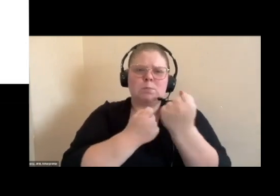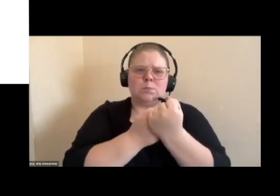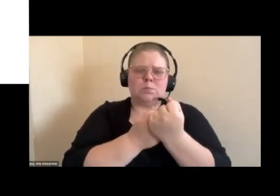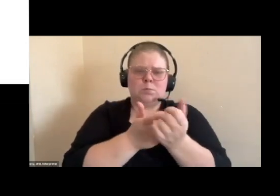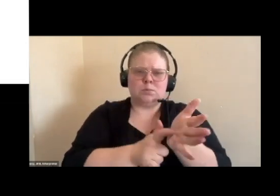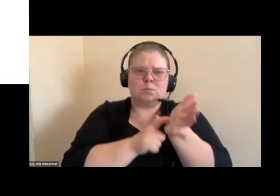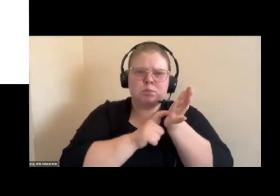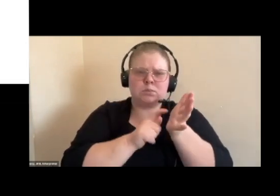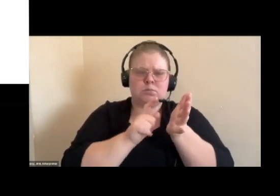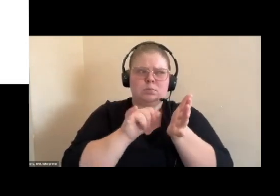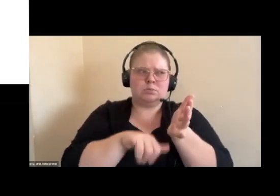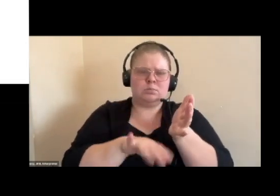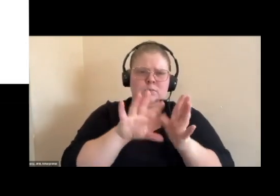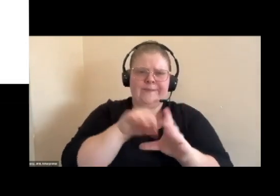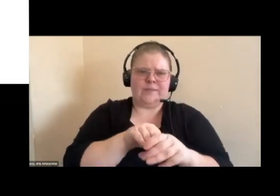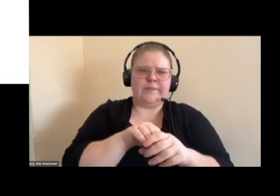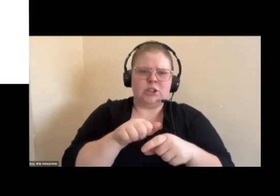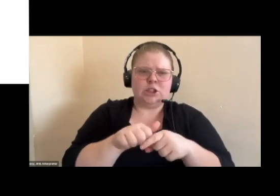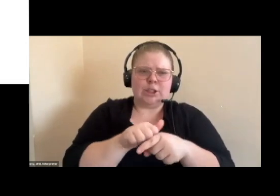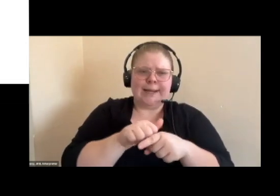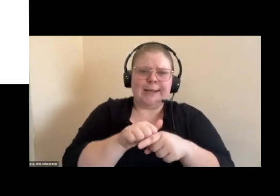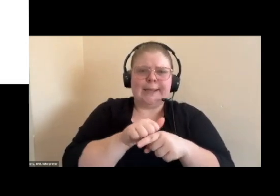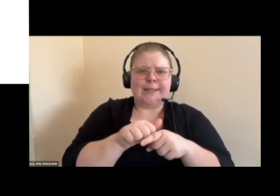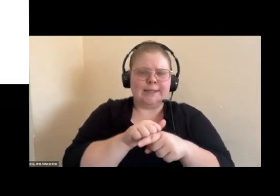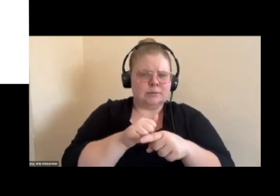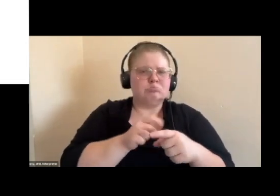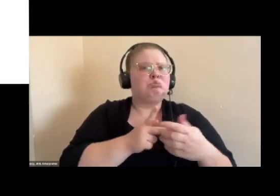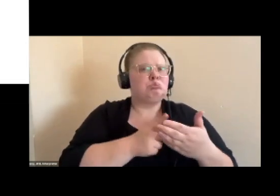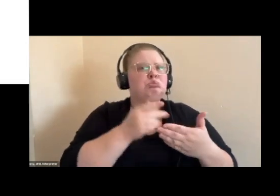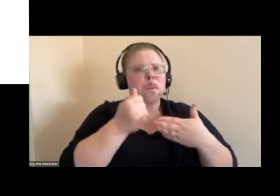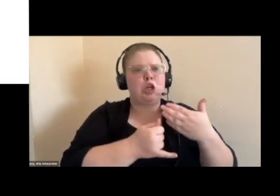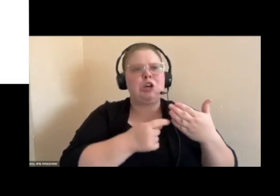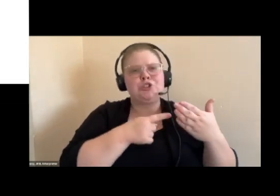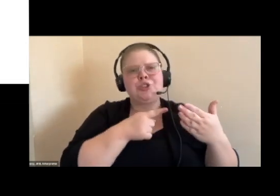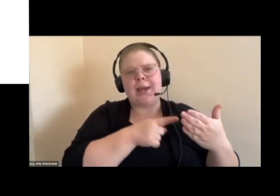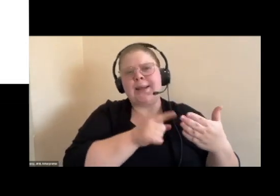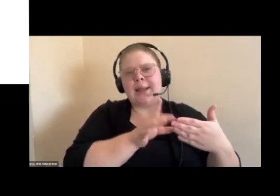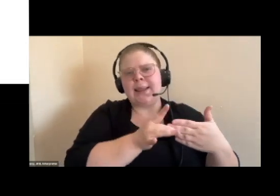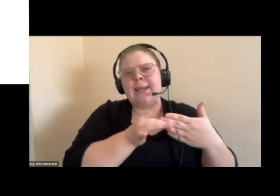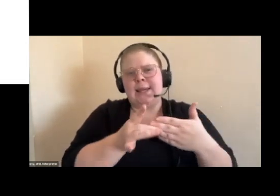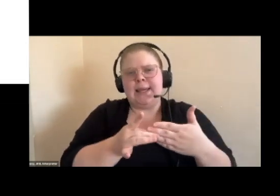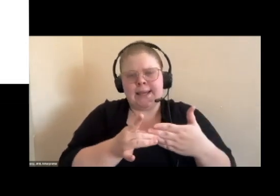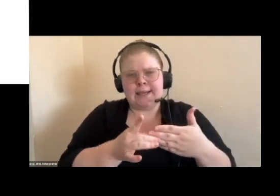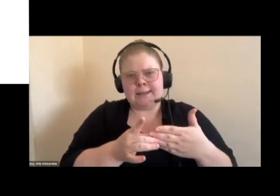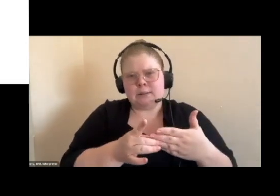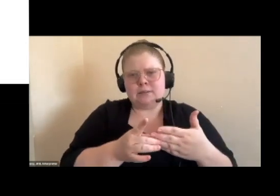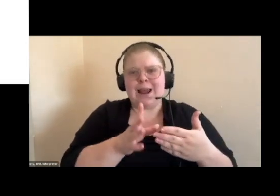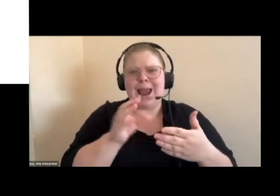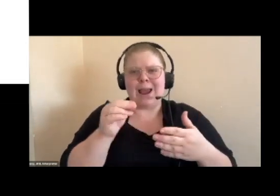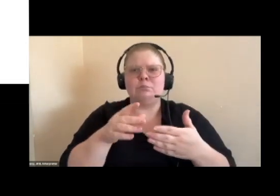the training that was led by our project lead and project coordinator.